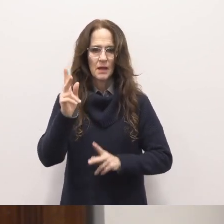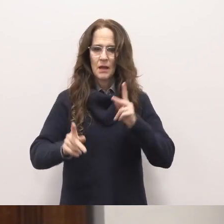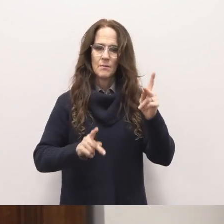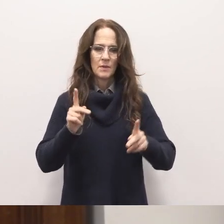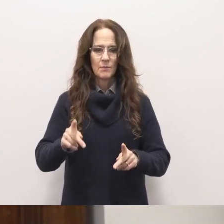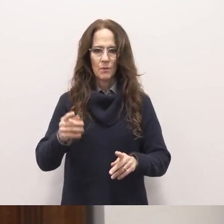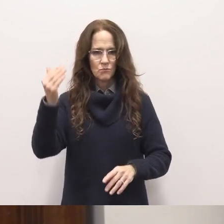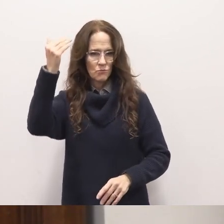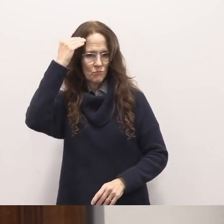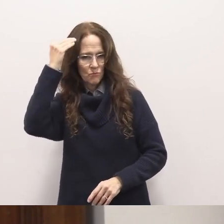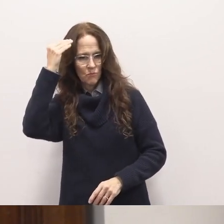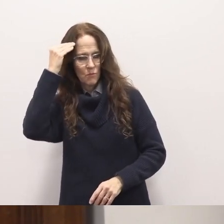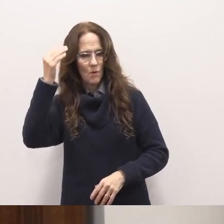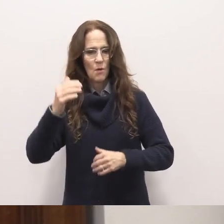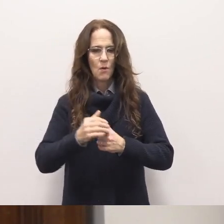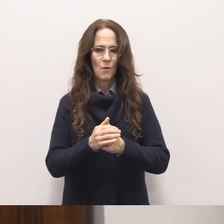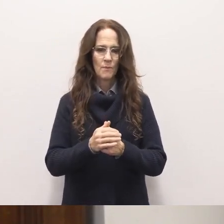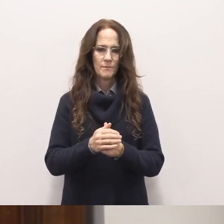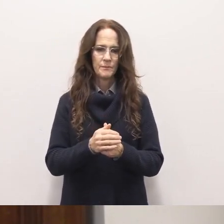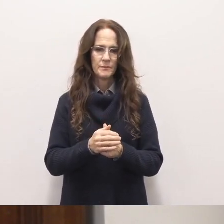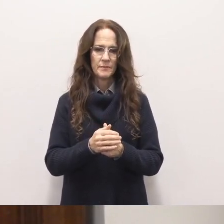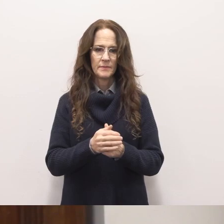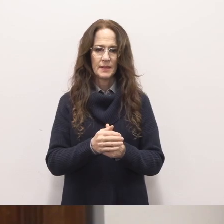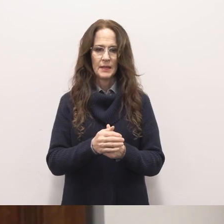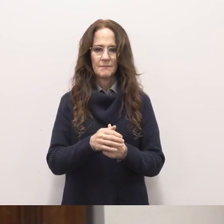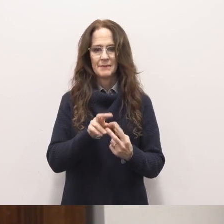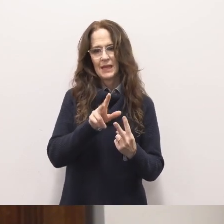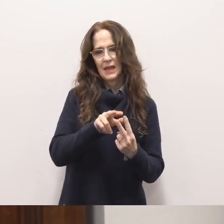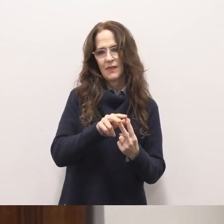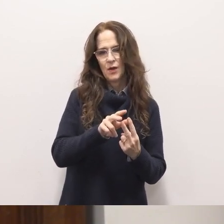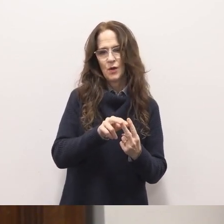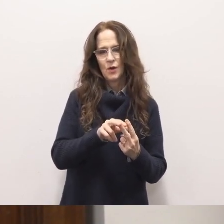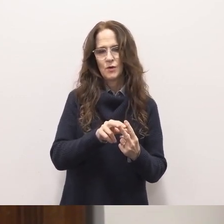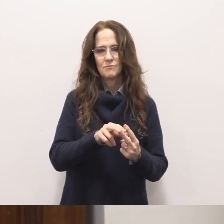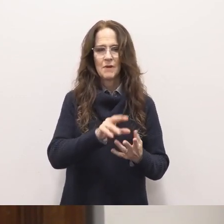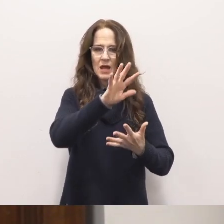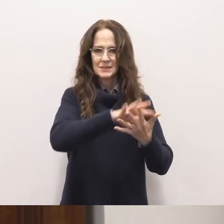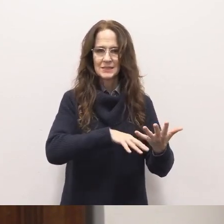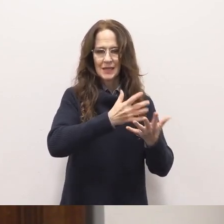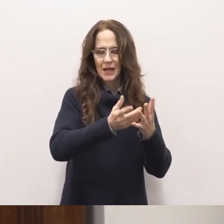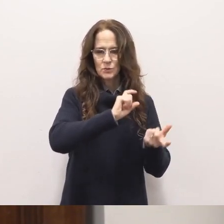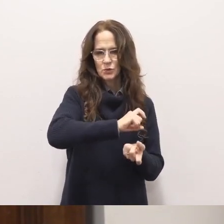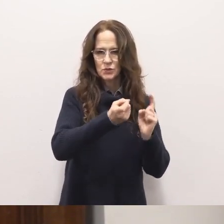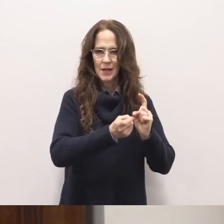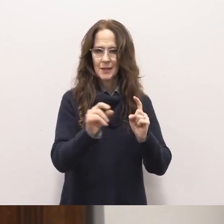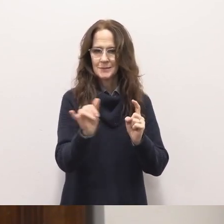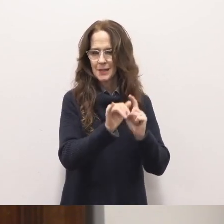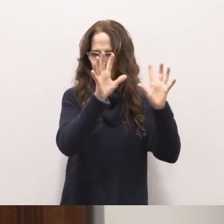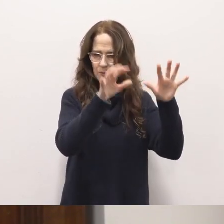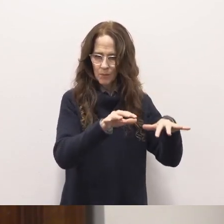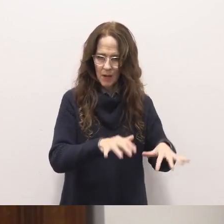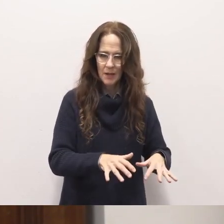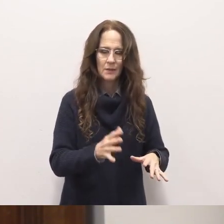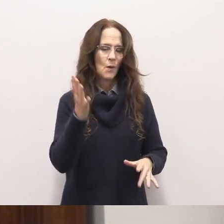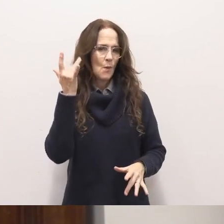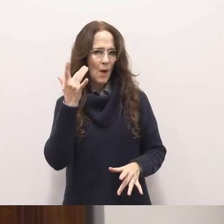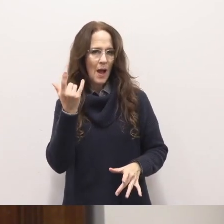that we'd be either on a rainy day schedule or are advising everybody to stay inside because of the air quality. So thank you for that.